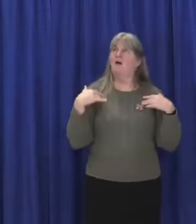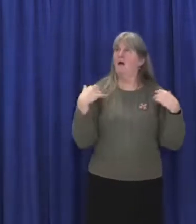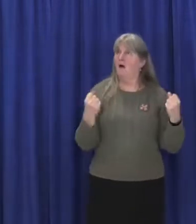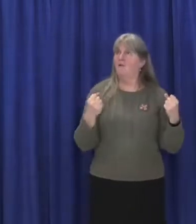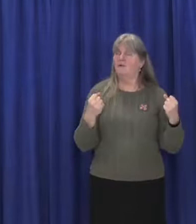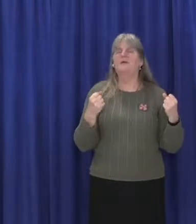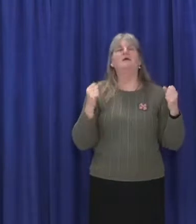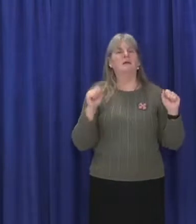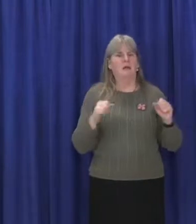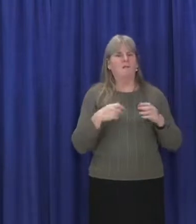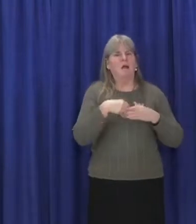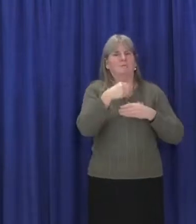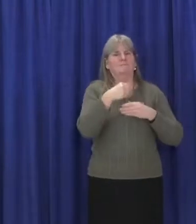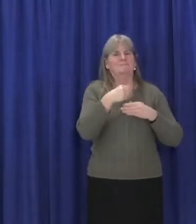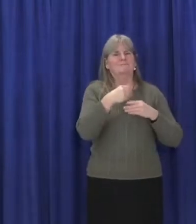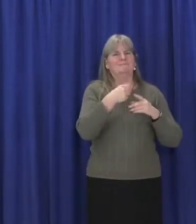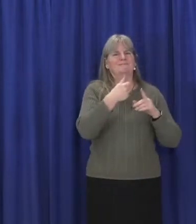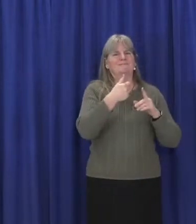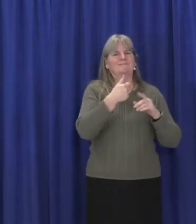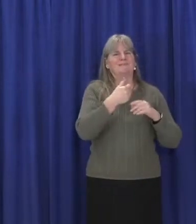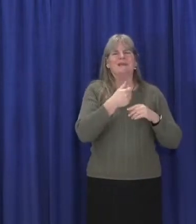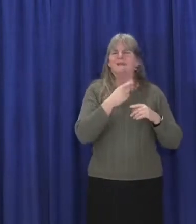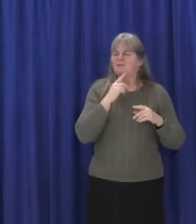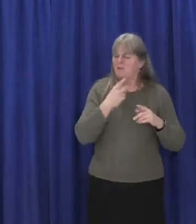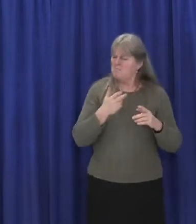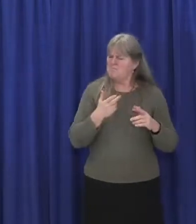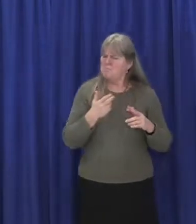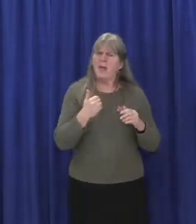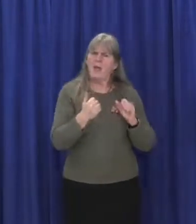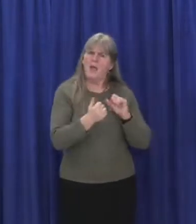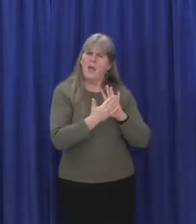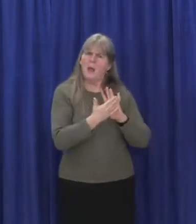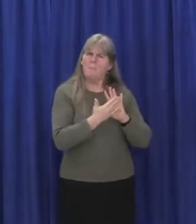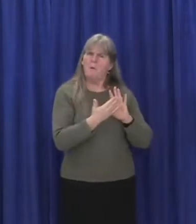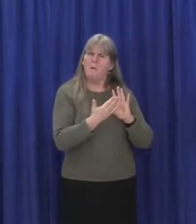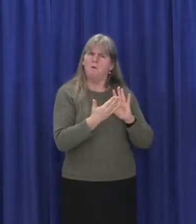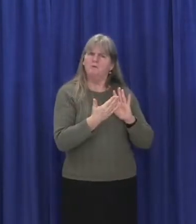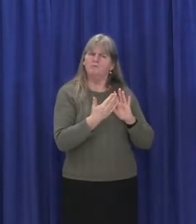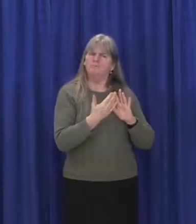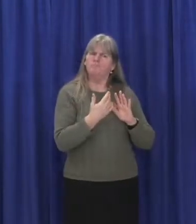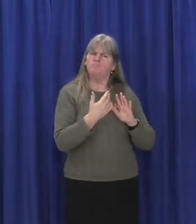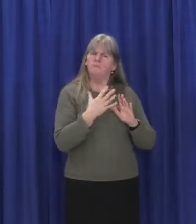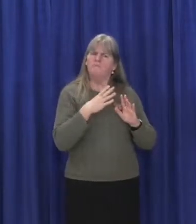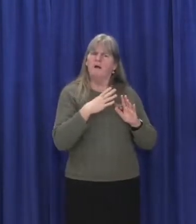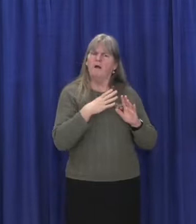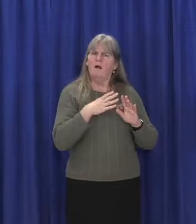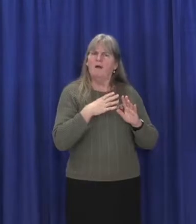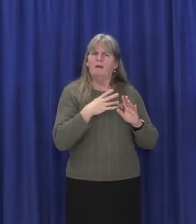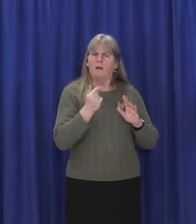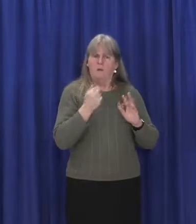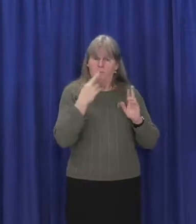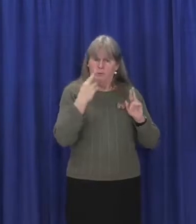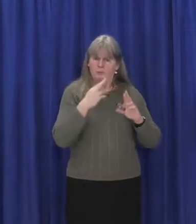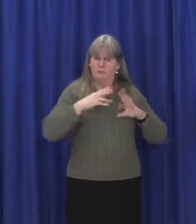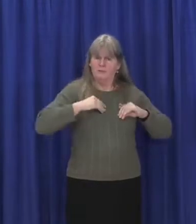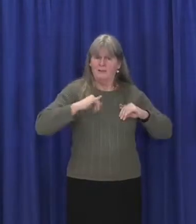we're very confident in this approach, and I hope that explains a bit of the science behind it and how it works. Thanks.